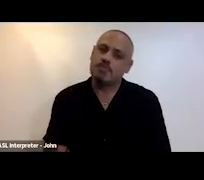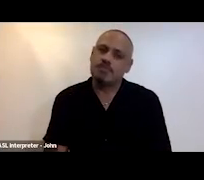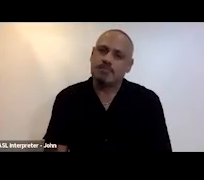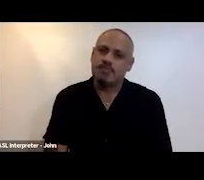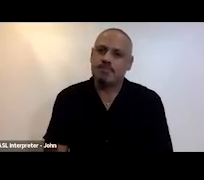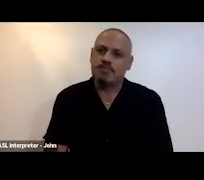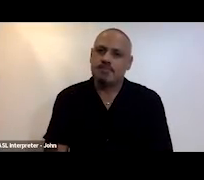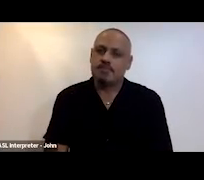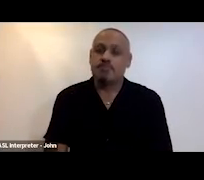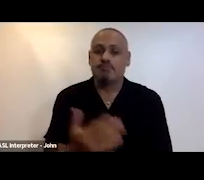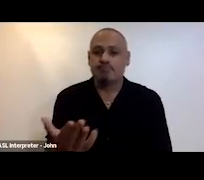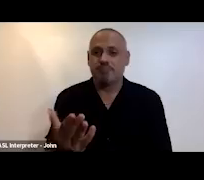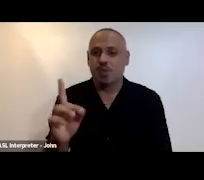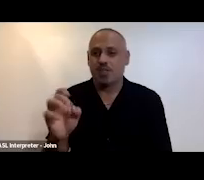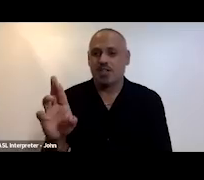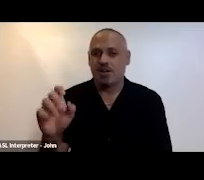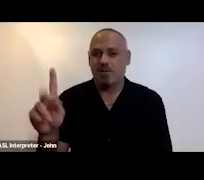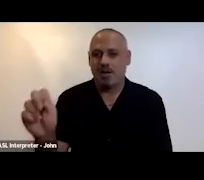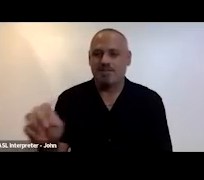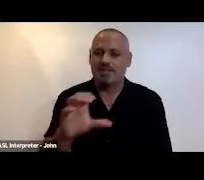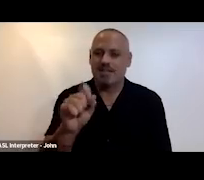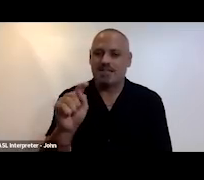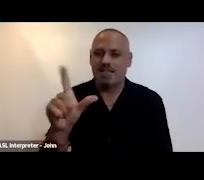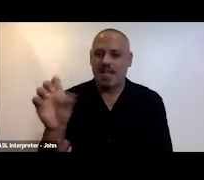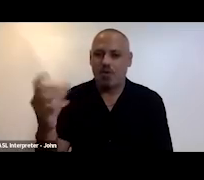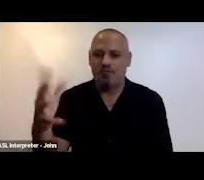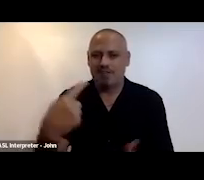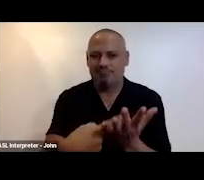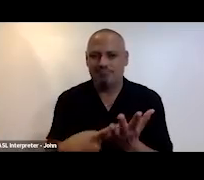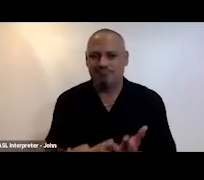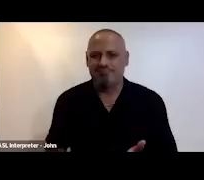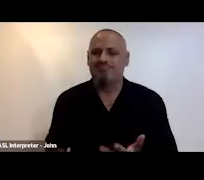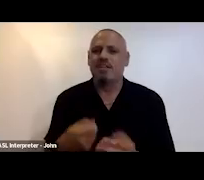So, Dr. Ponce, Dr. Castillo talked a bit about a number of different things.